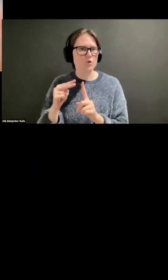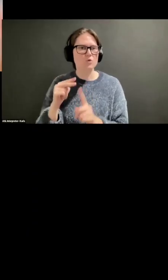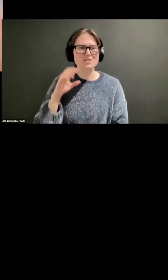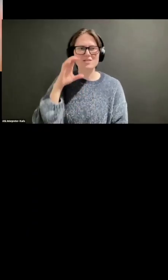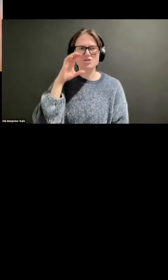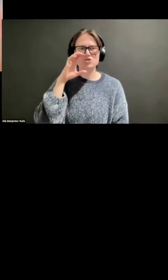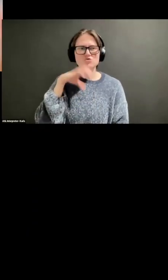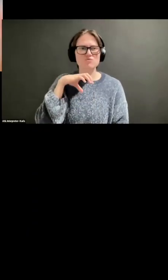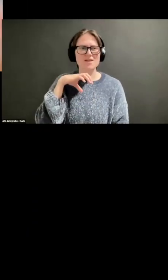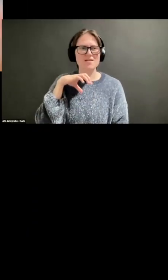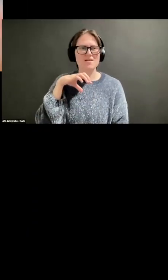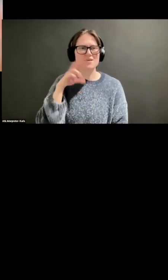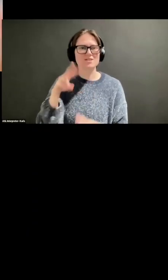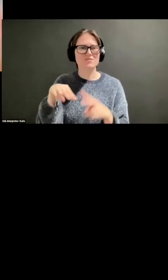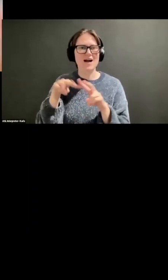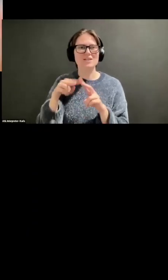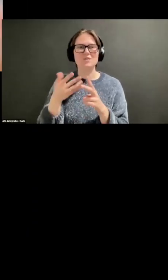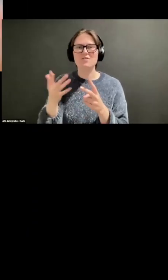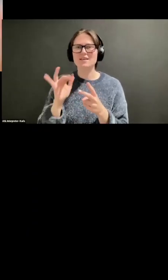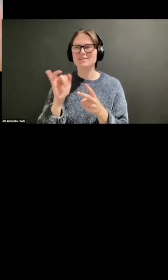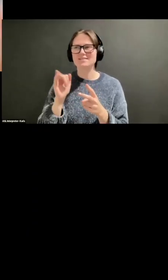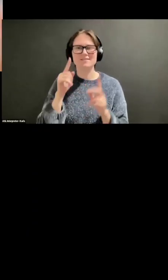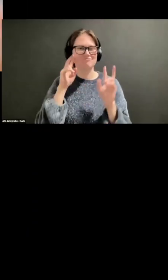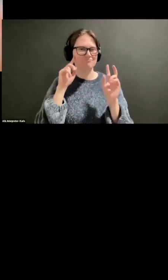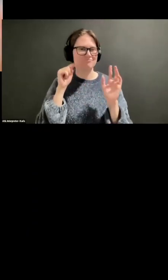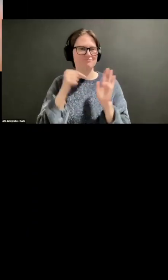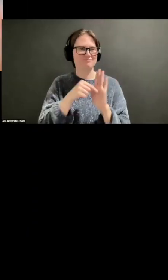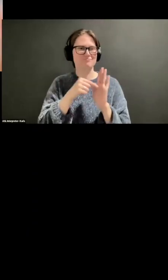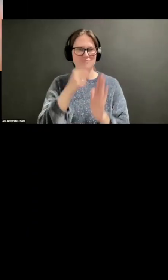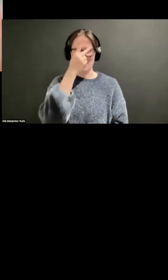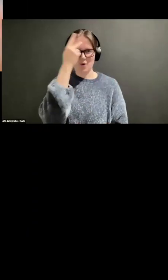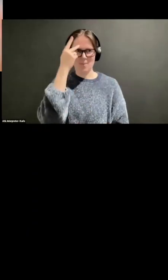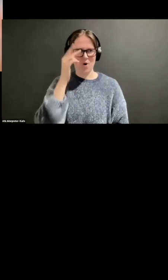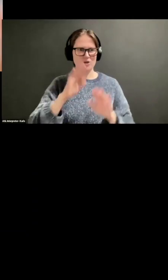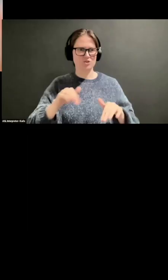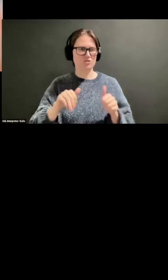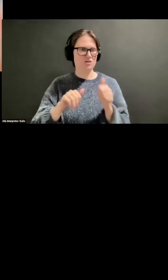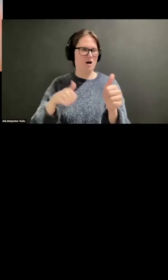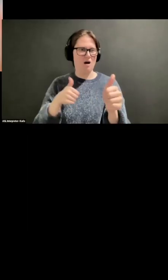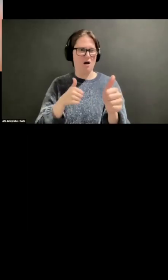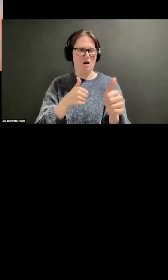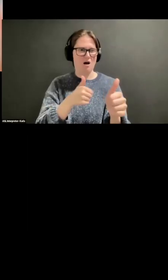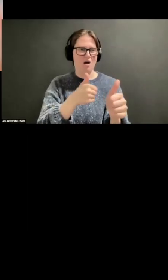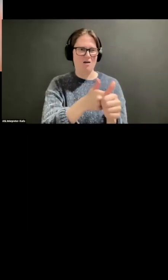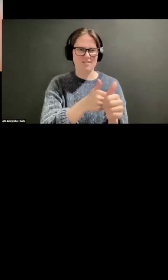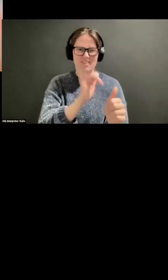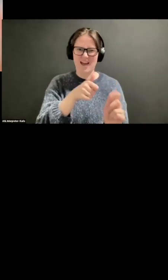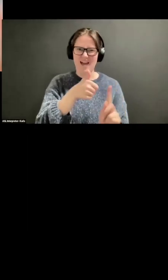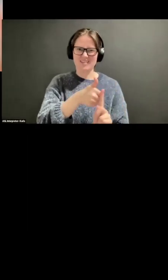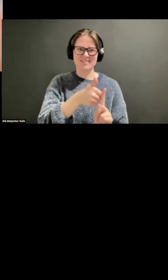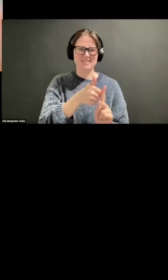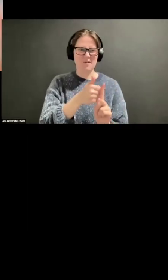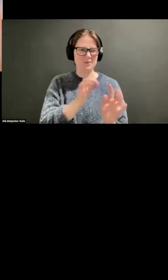place on things like chasing children through parks as if like that is a critical task of parenting is going to